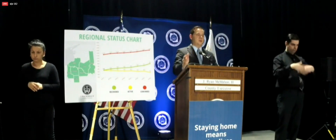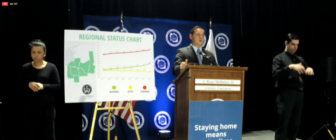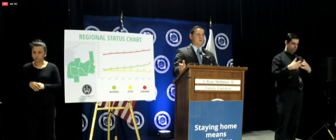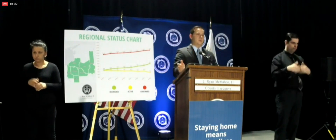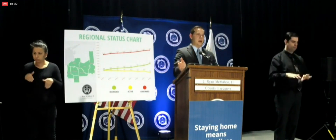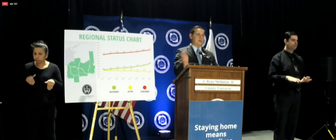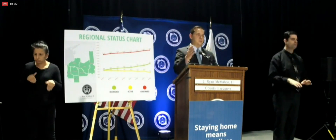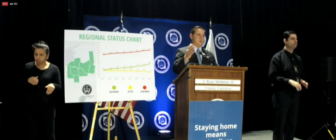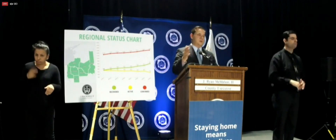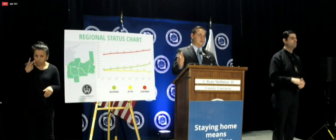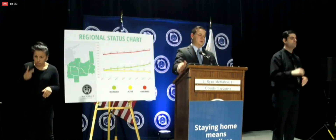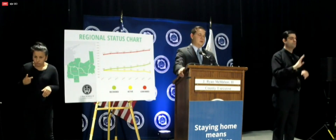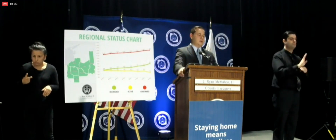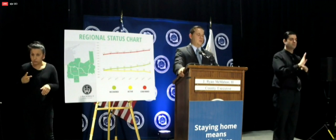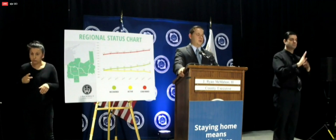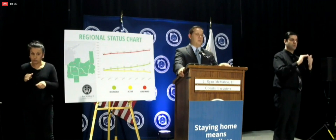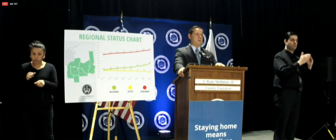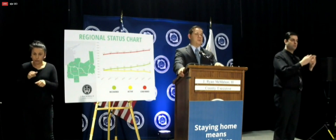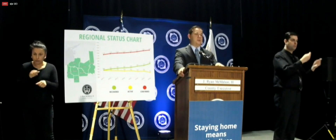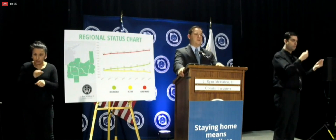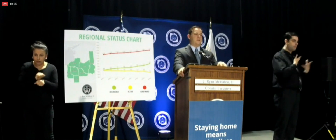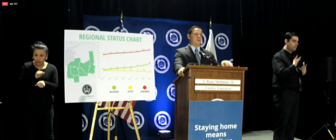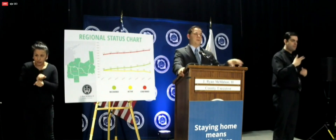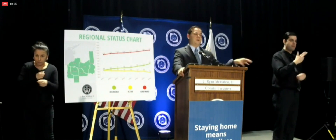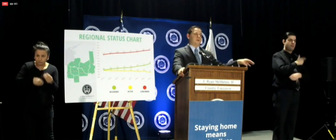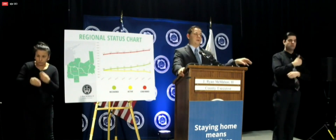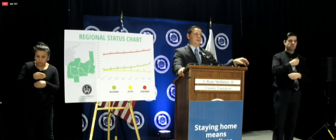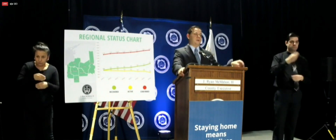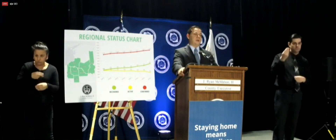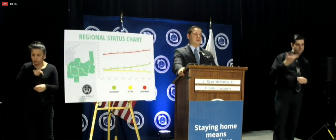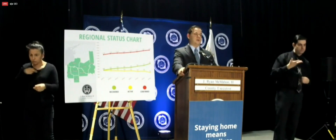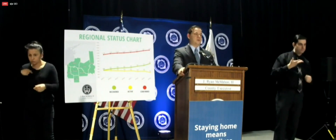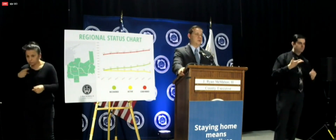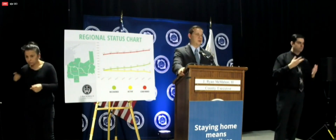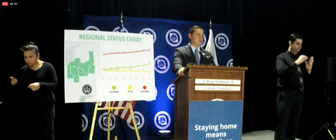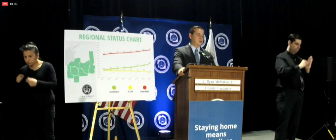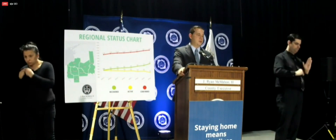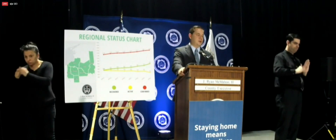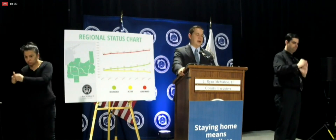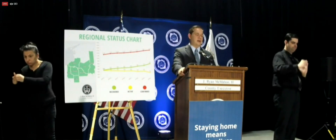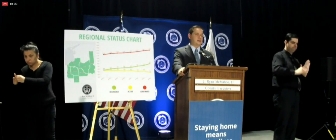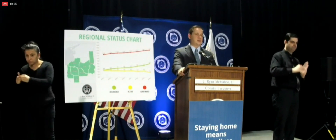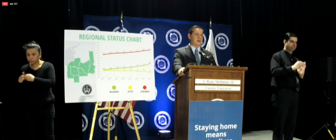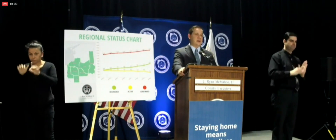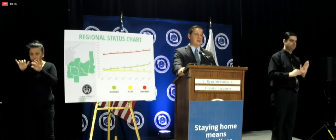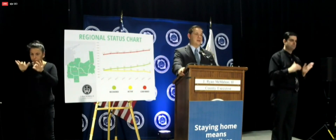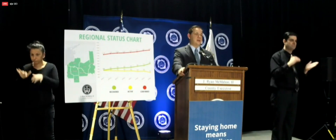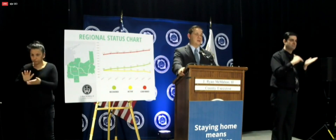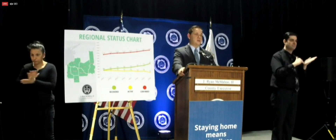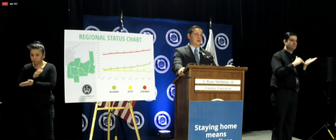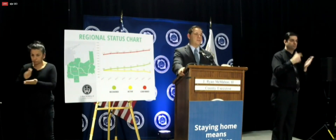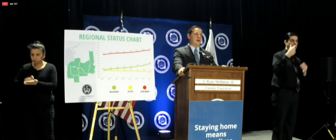THAT'S KIND OF THE -- WHAT'S GOING ON. WE GET INPUT FROM THE BUSINESS COMMUNITY, HOSPITALS, WE COME UP